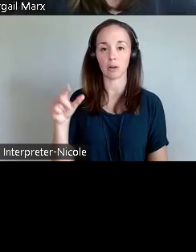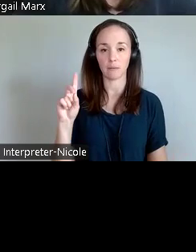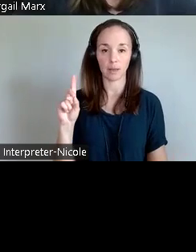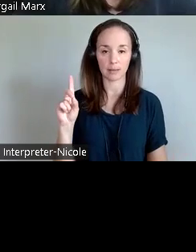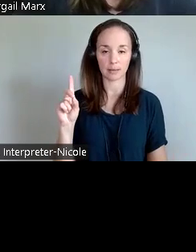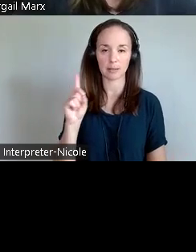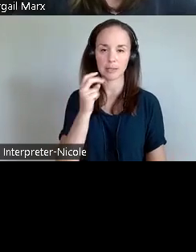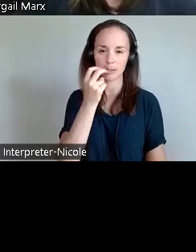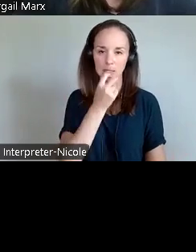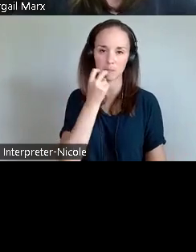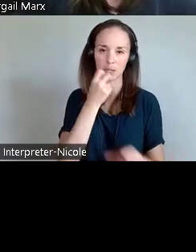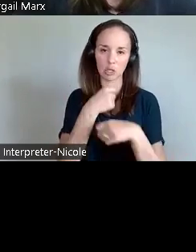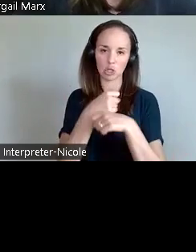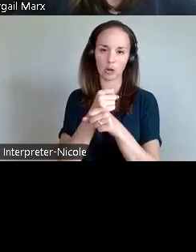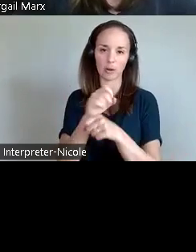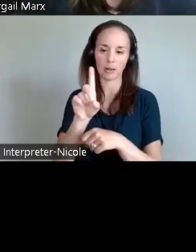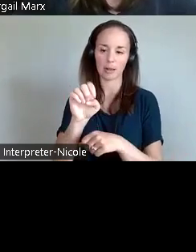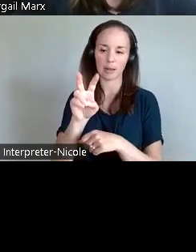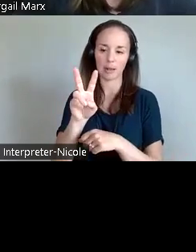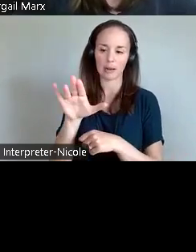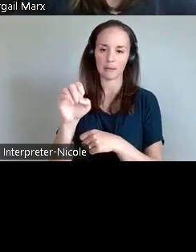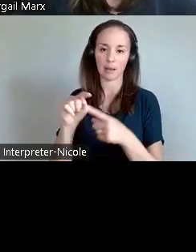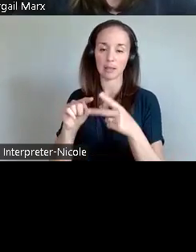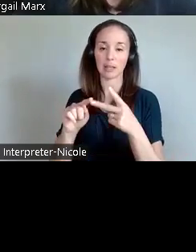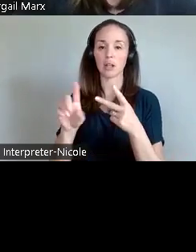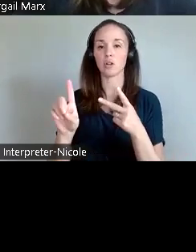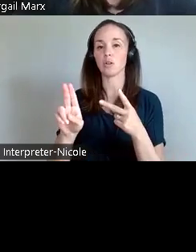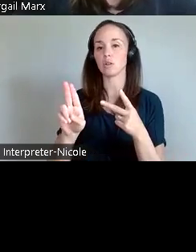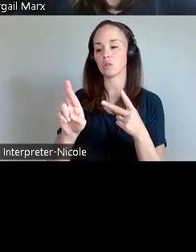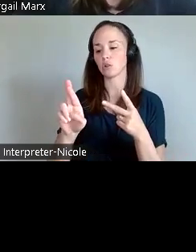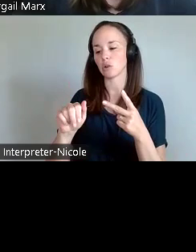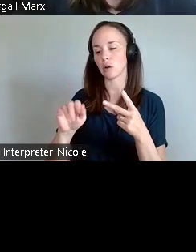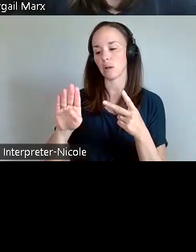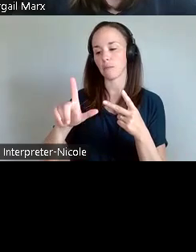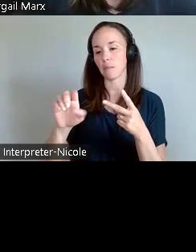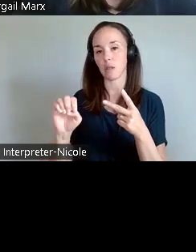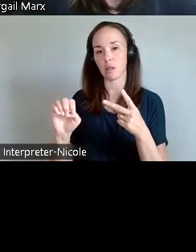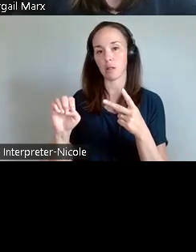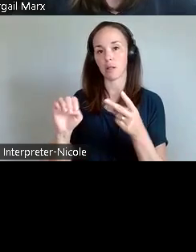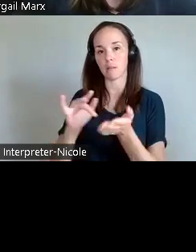the terms you'll hear, and then durable medical equipment or DME is the other one you'll hear.